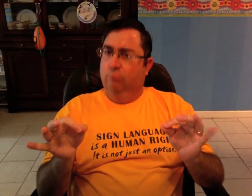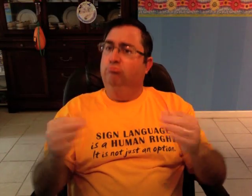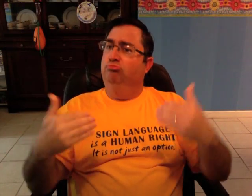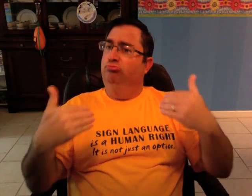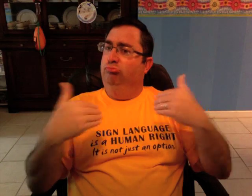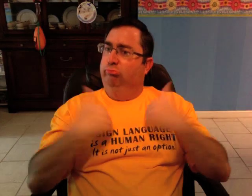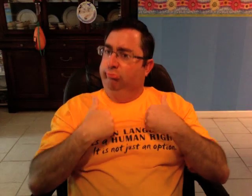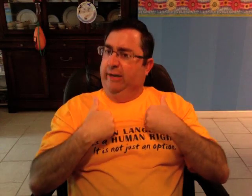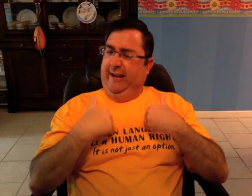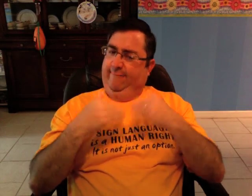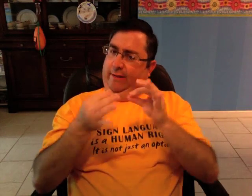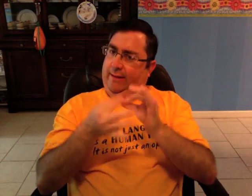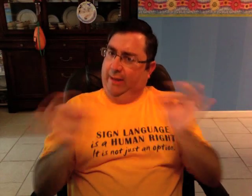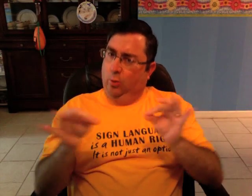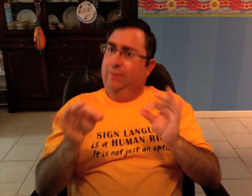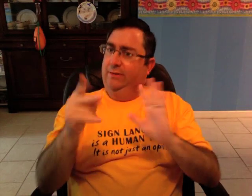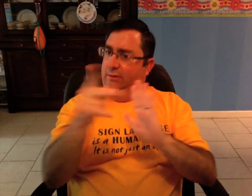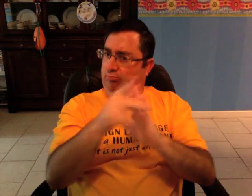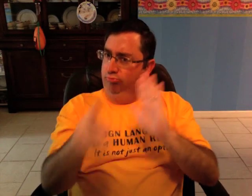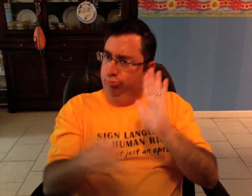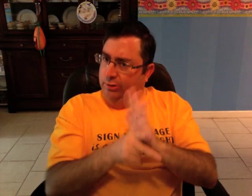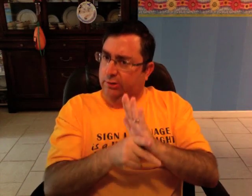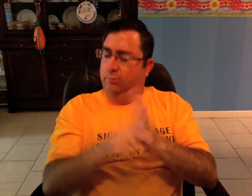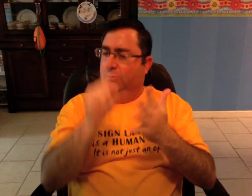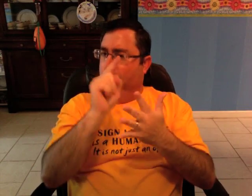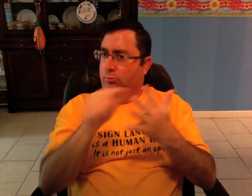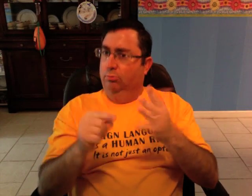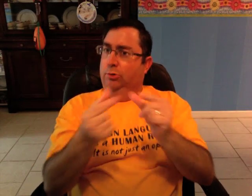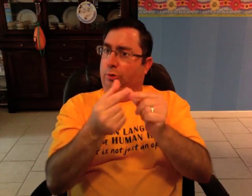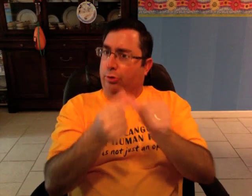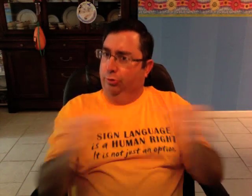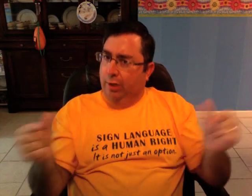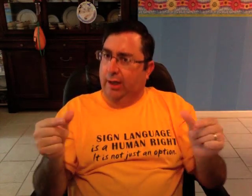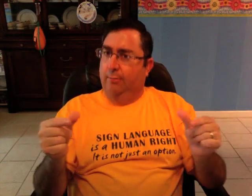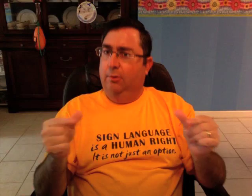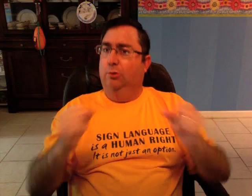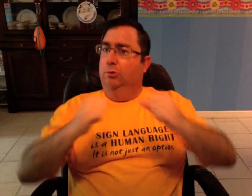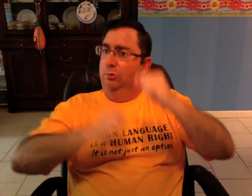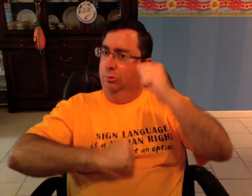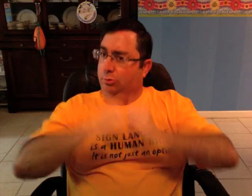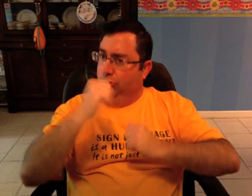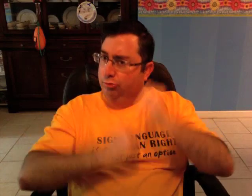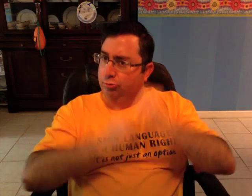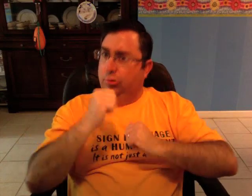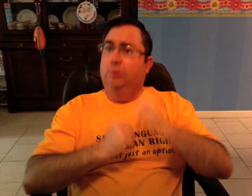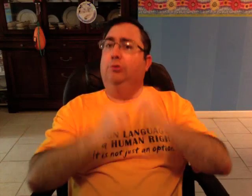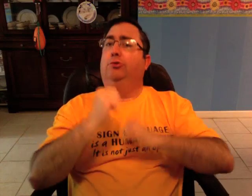with linguistic principles such as grammar, structure,